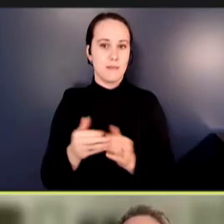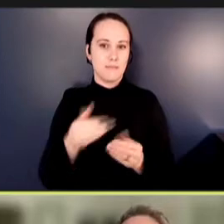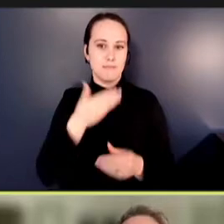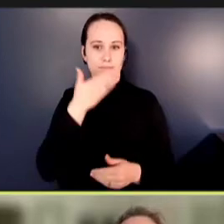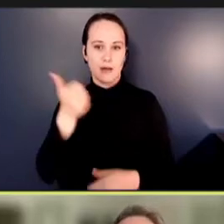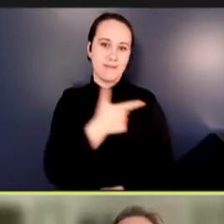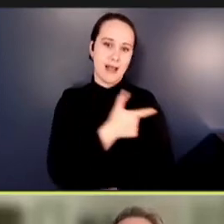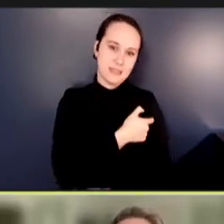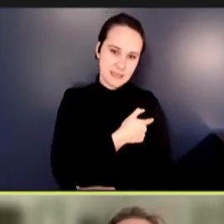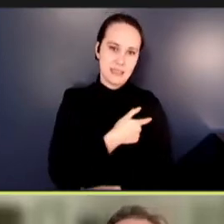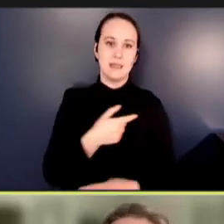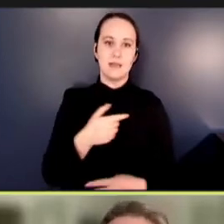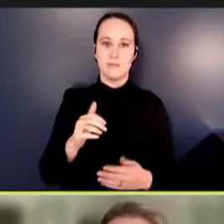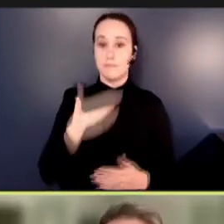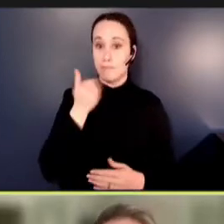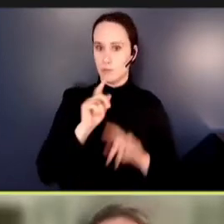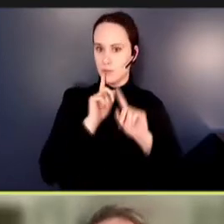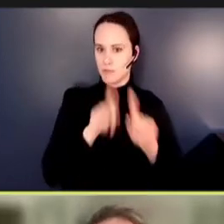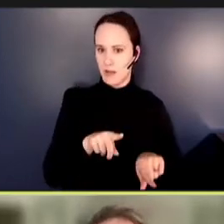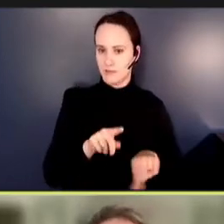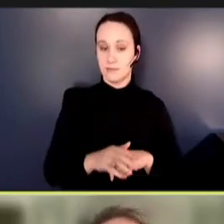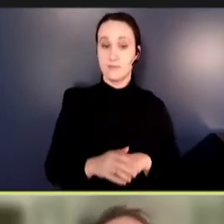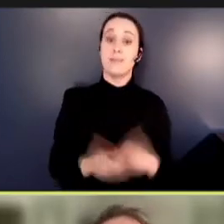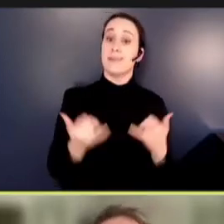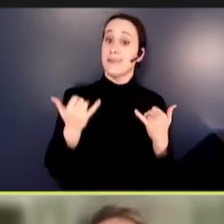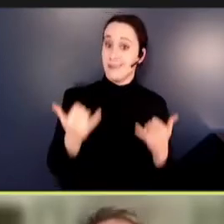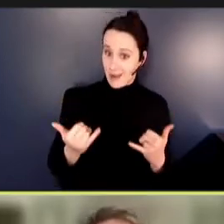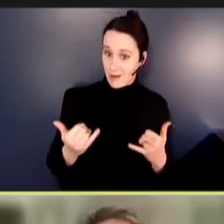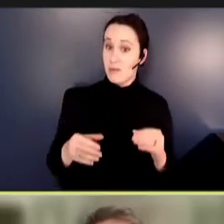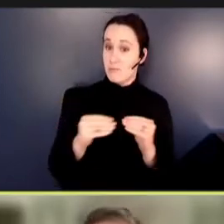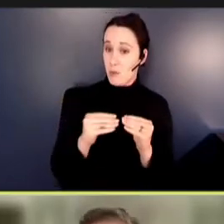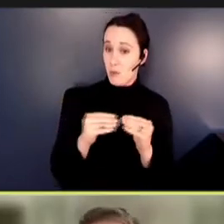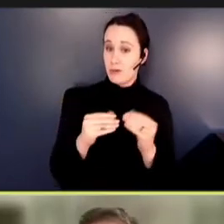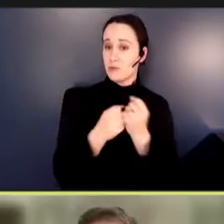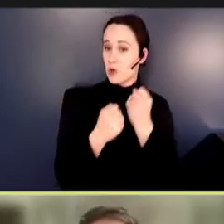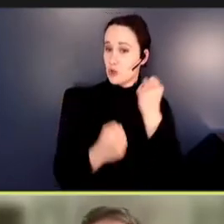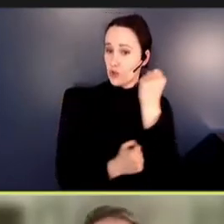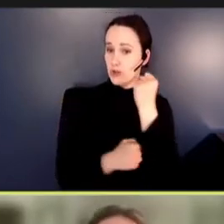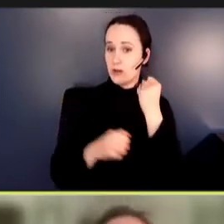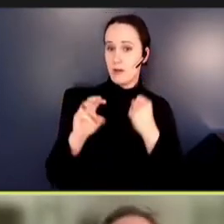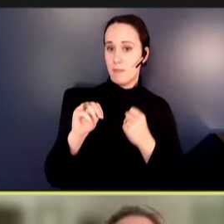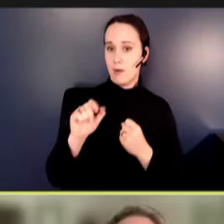we're having an increasing amount of structural molecular data which is going to help us design